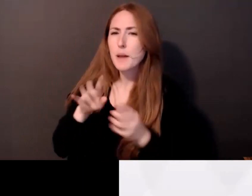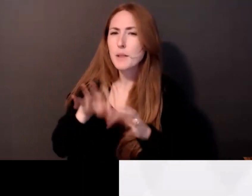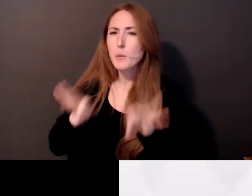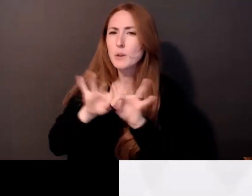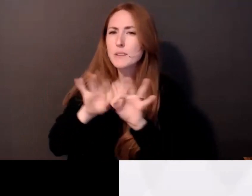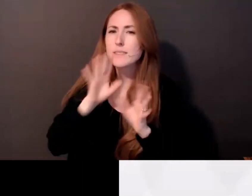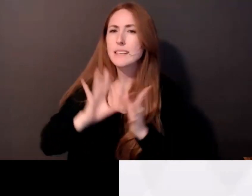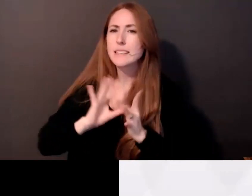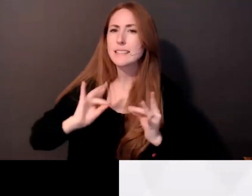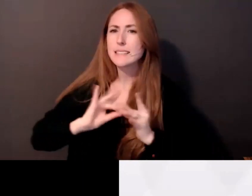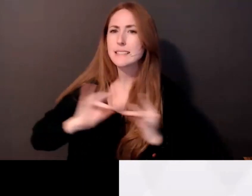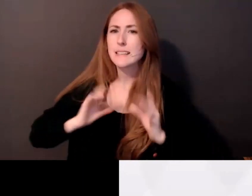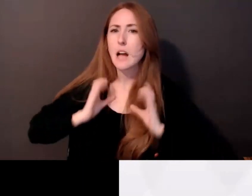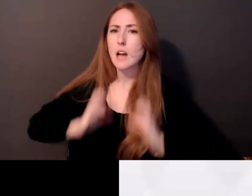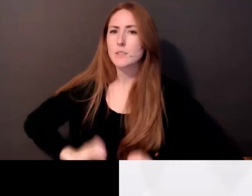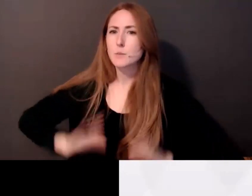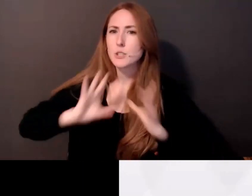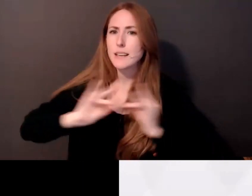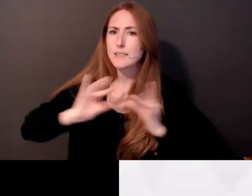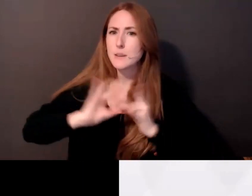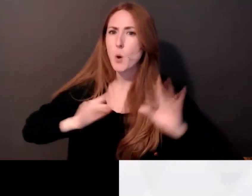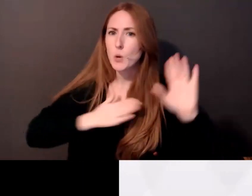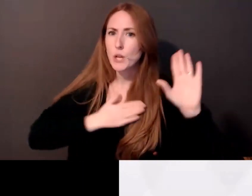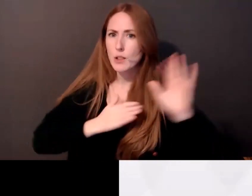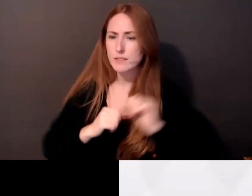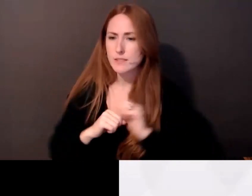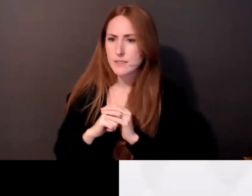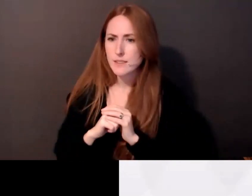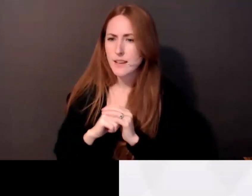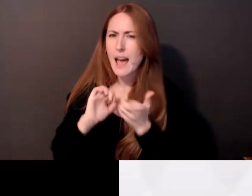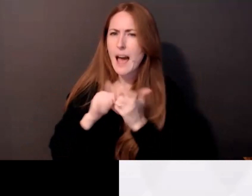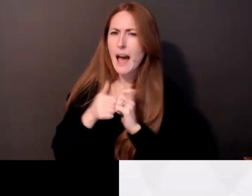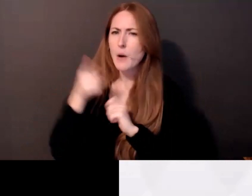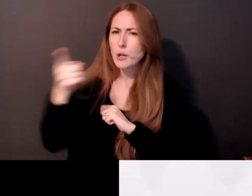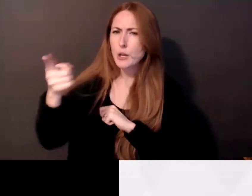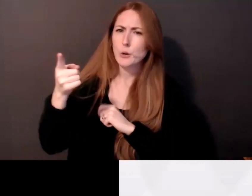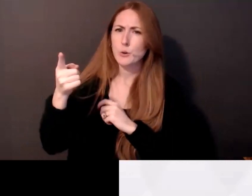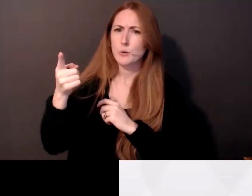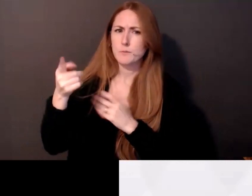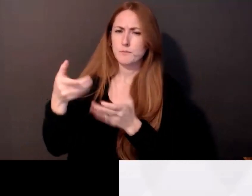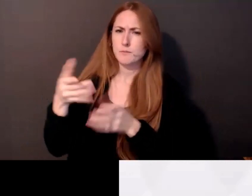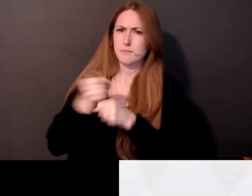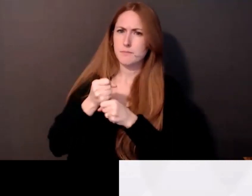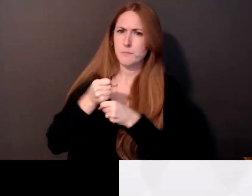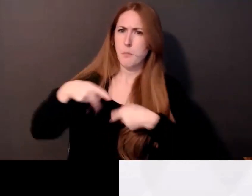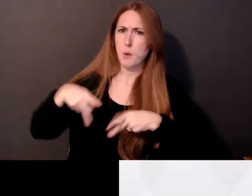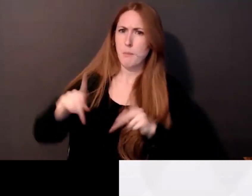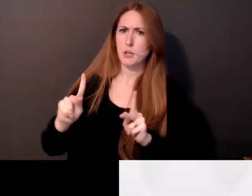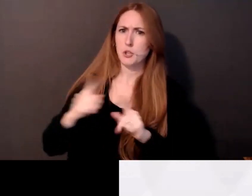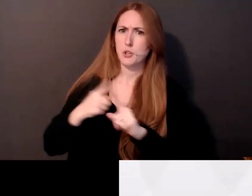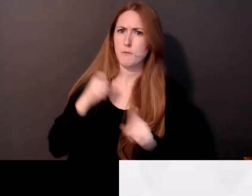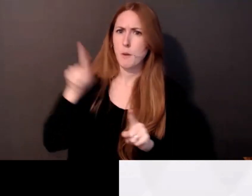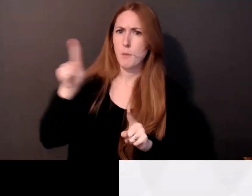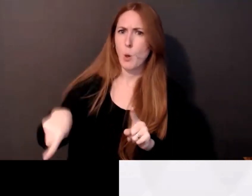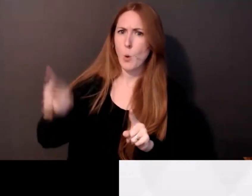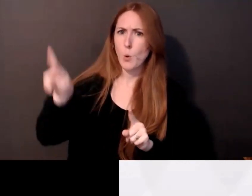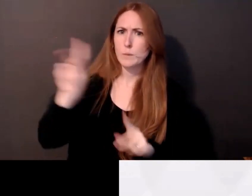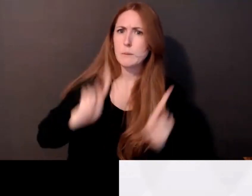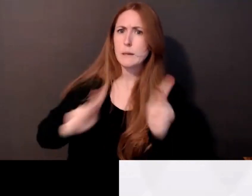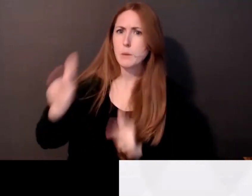how do you arrange to get permission from those people to post their quotes? Do you ask ahead of time?